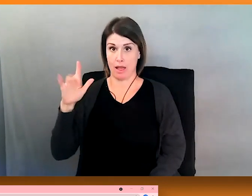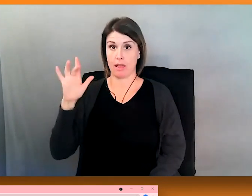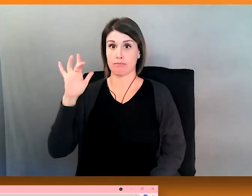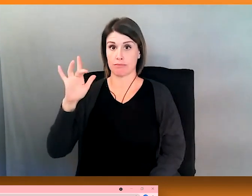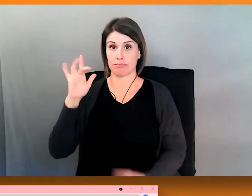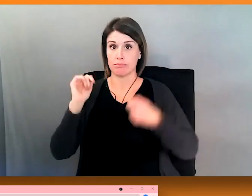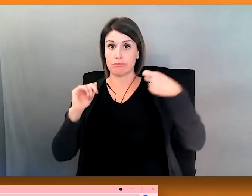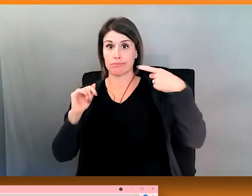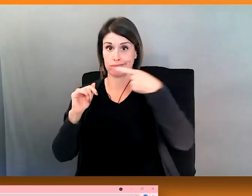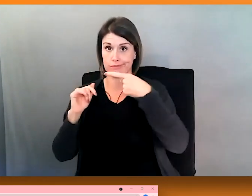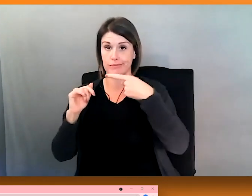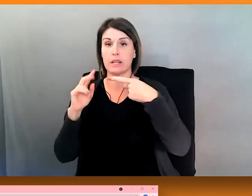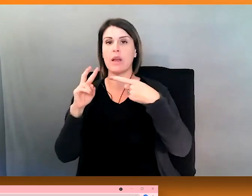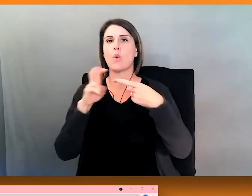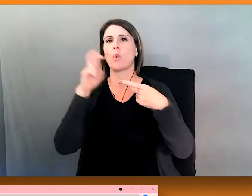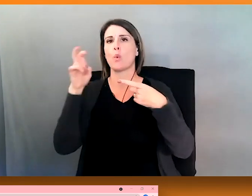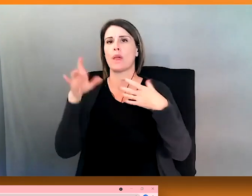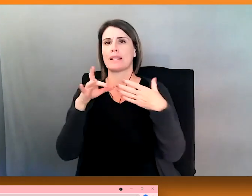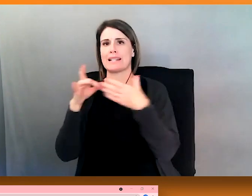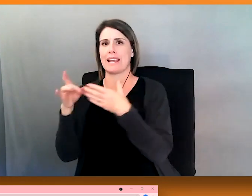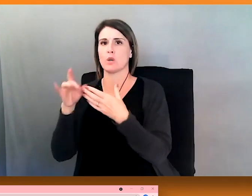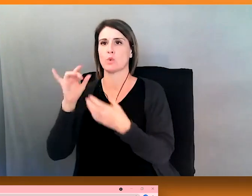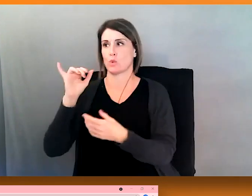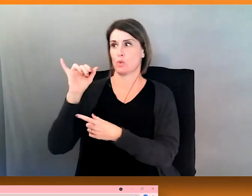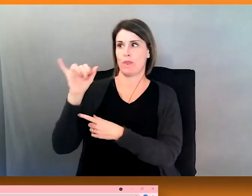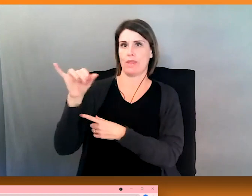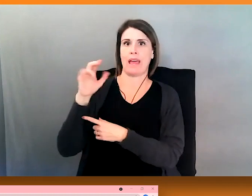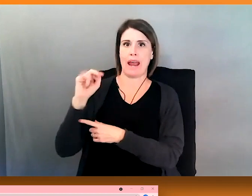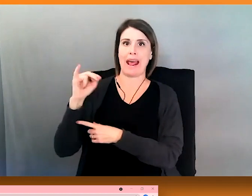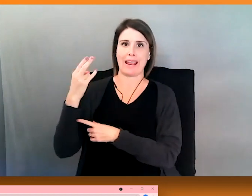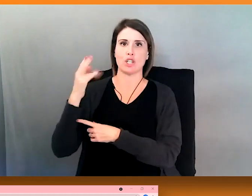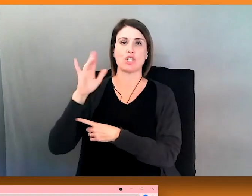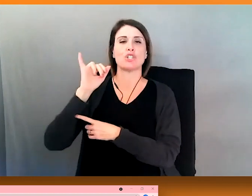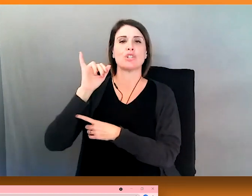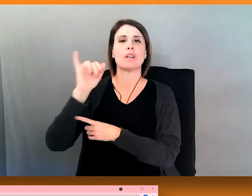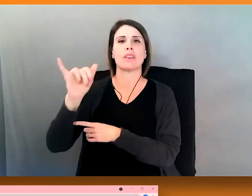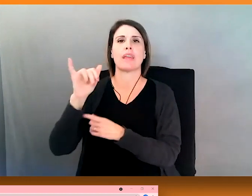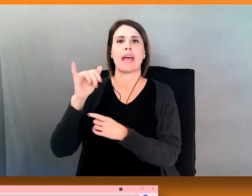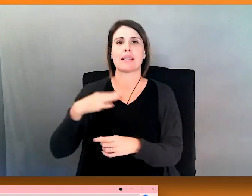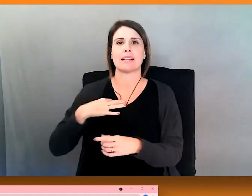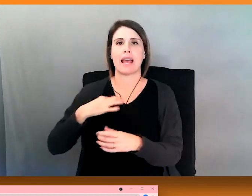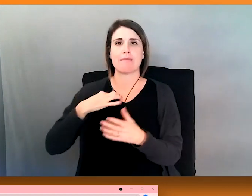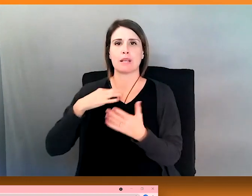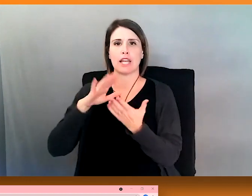this will take you to the sponsor's application site,